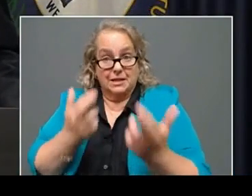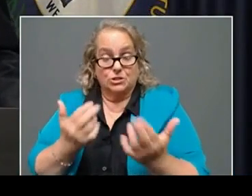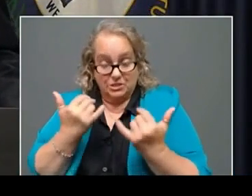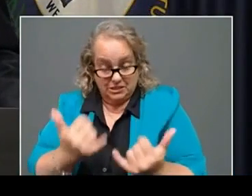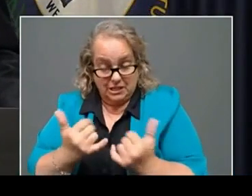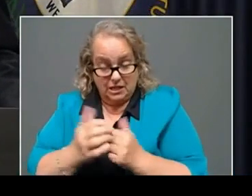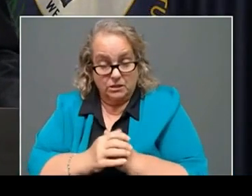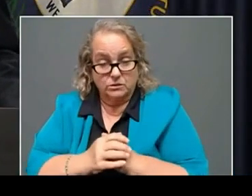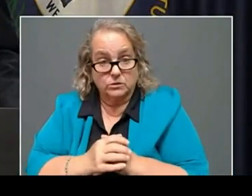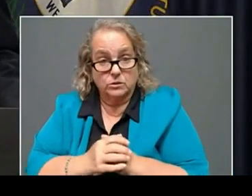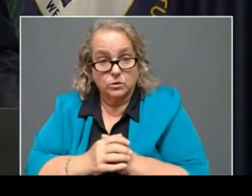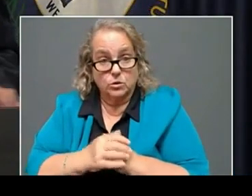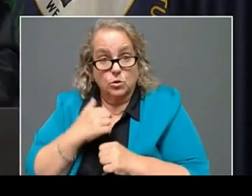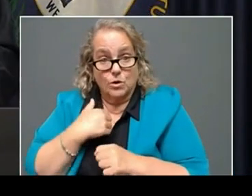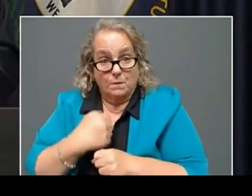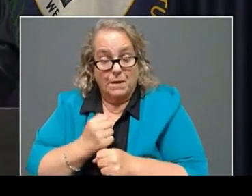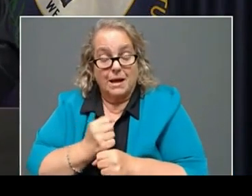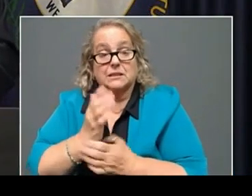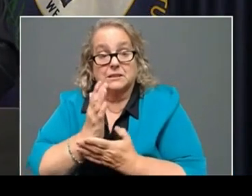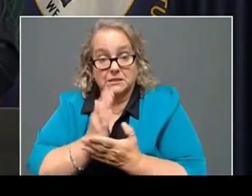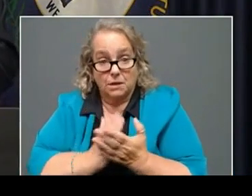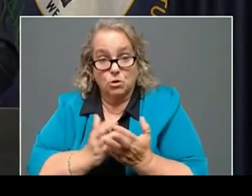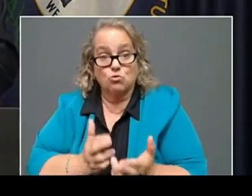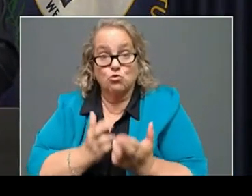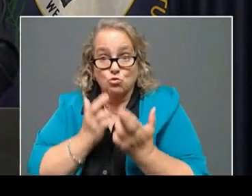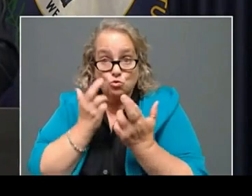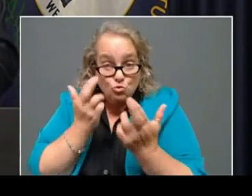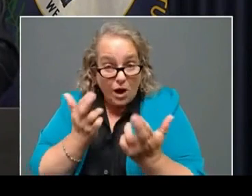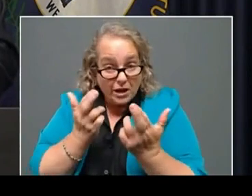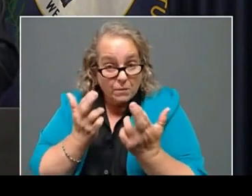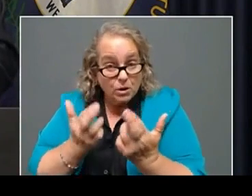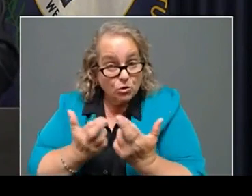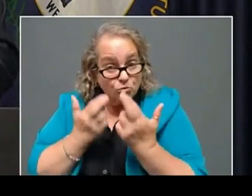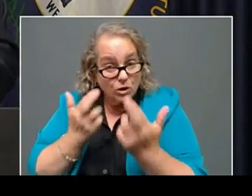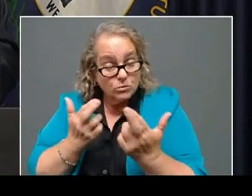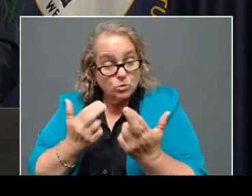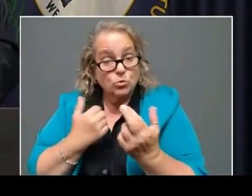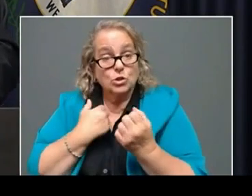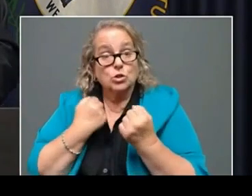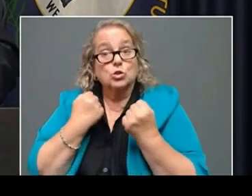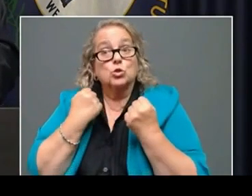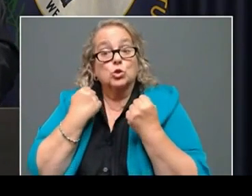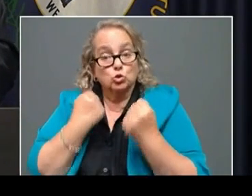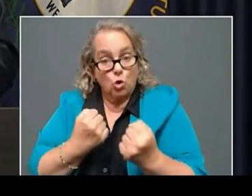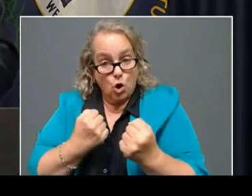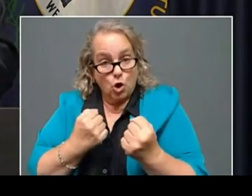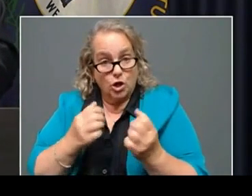of that we are making today that we are strongly encouraging all Kentucky ins